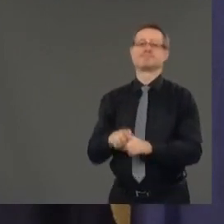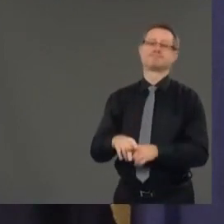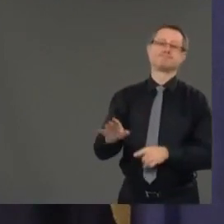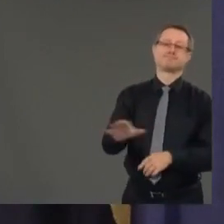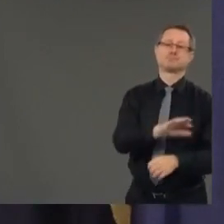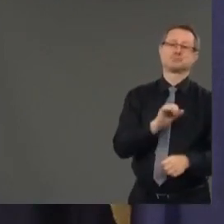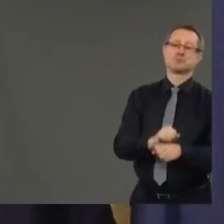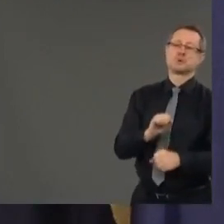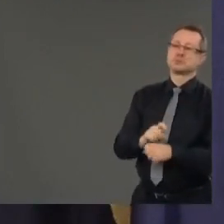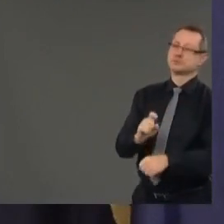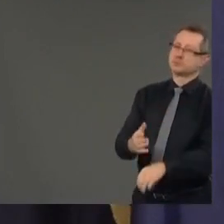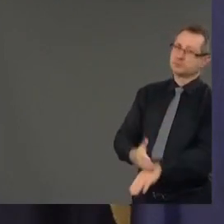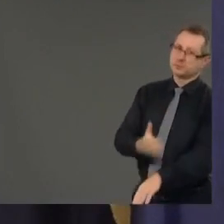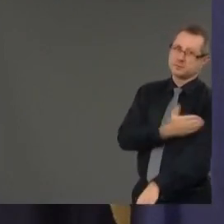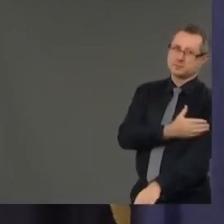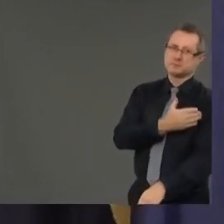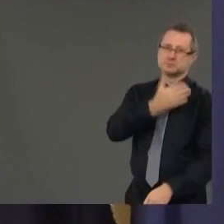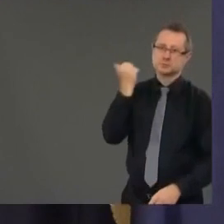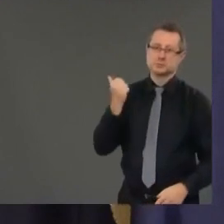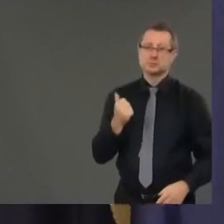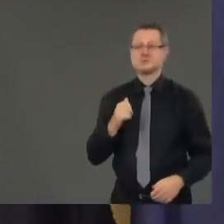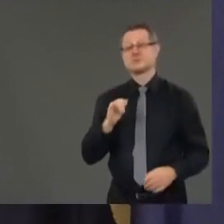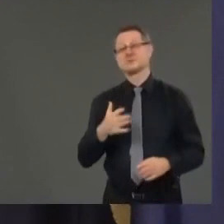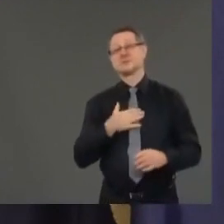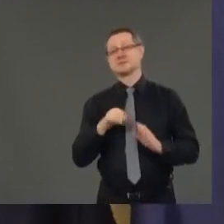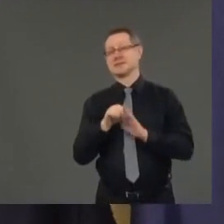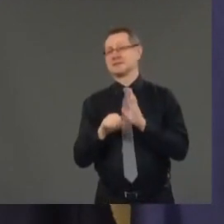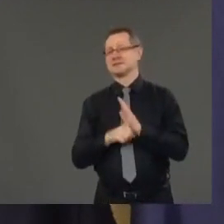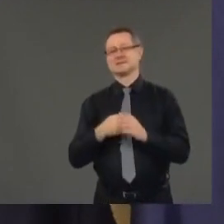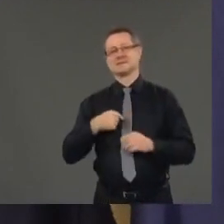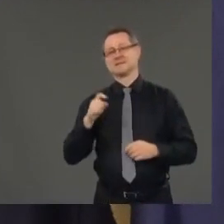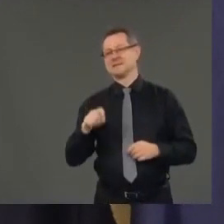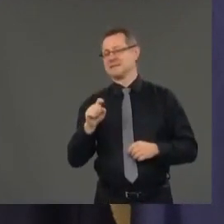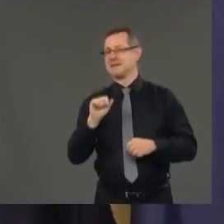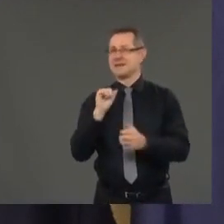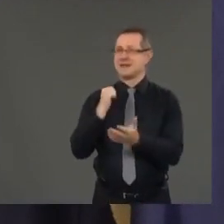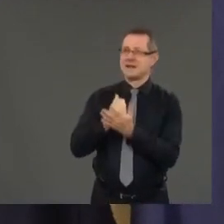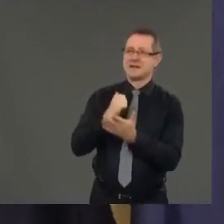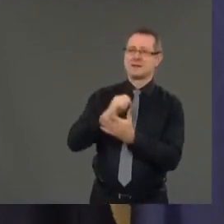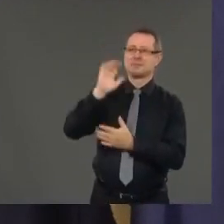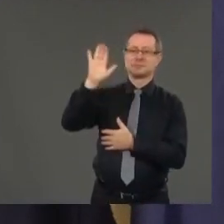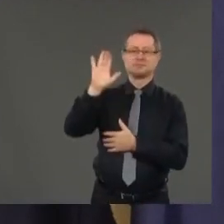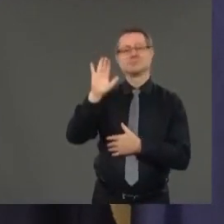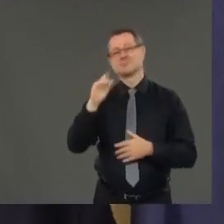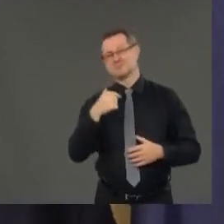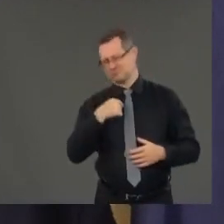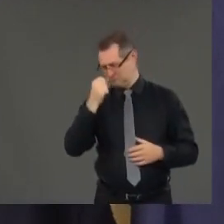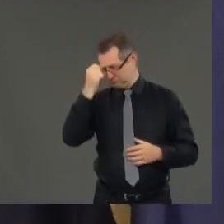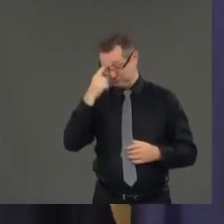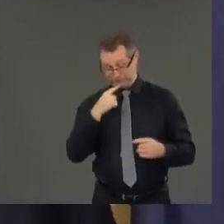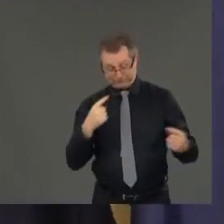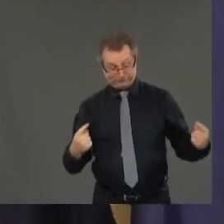THIS IS THE DIFFERENCE BETWEEN THE FEDERAL GOVERNMENT AND STATES ON TESTING. WHEN THE FEDERAL GOVERNMENT SAYS THE STATES HAVE TO DO A BETTER